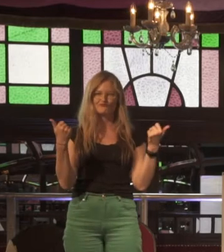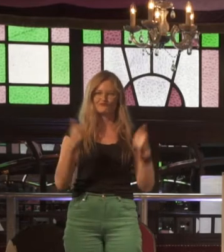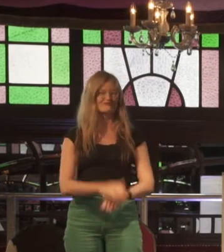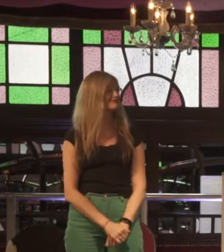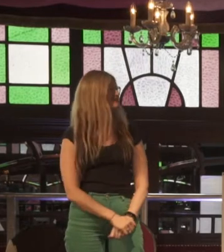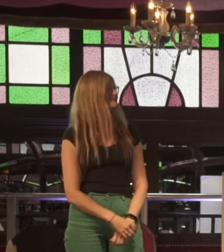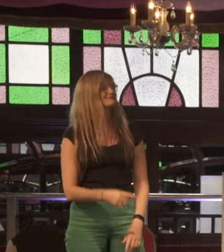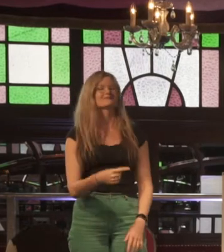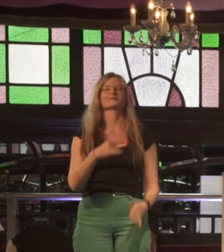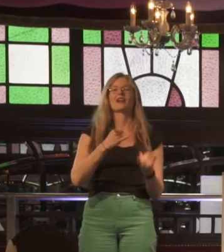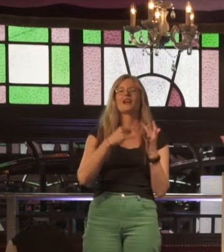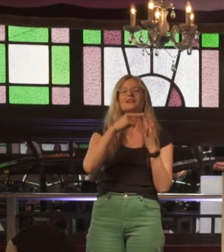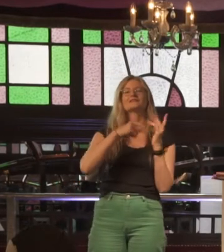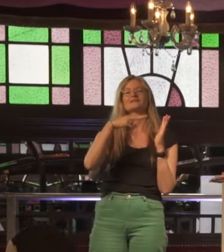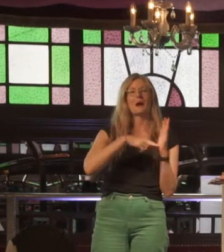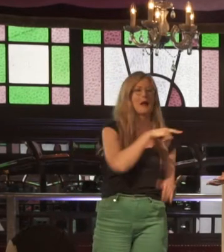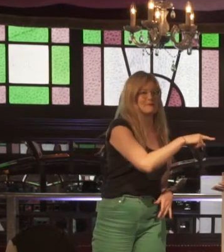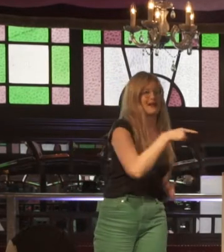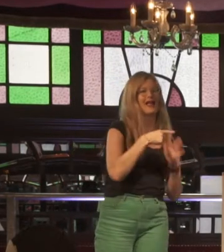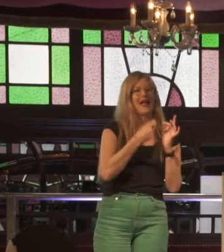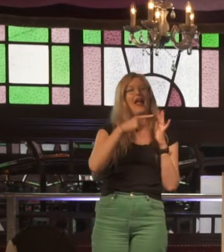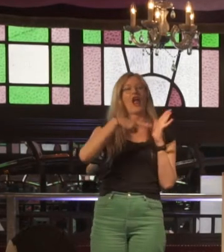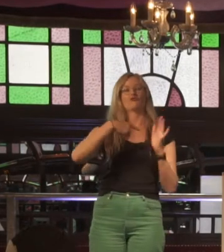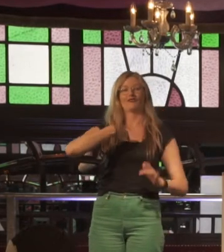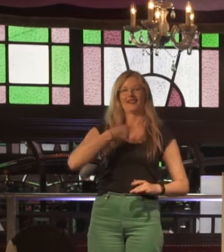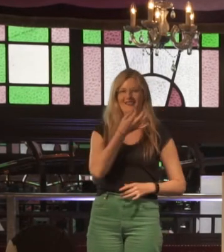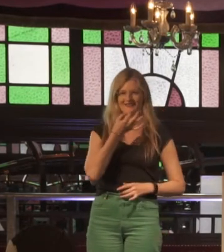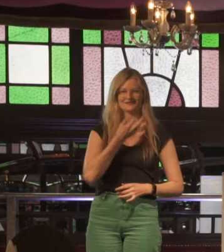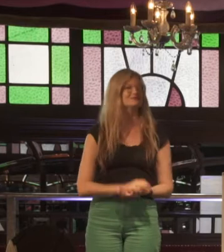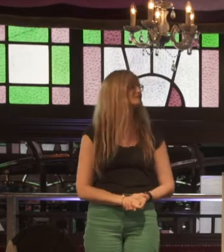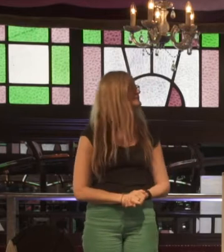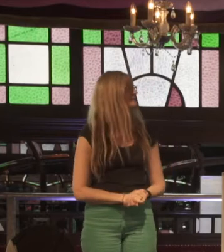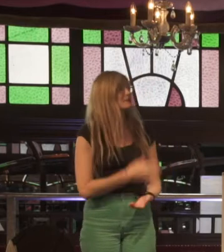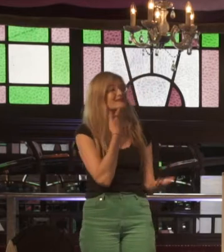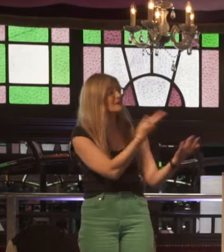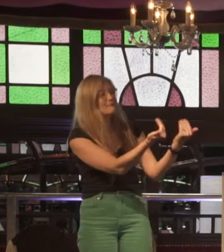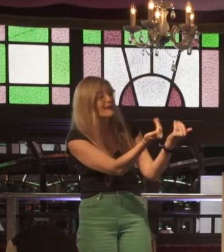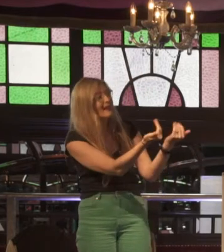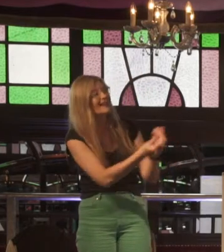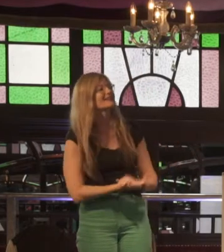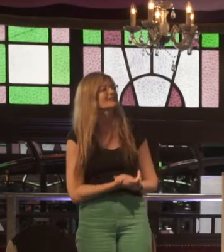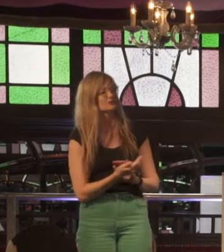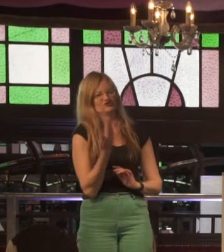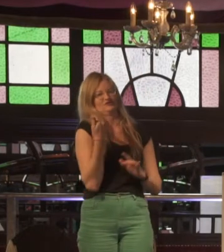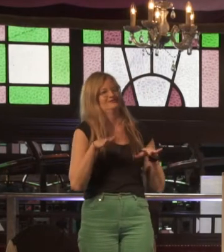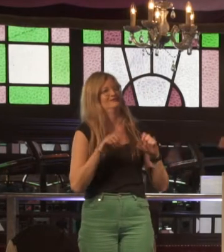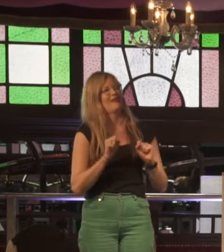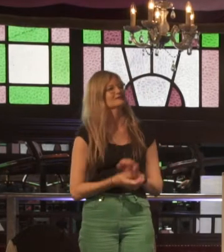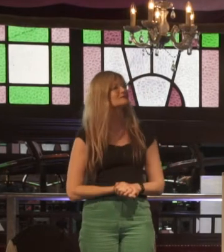I'm Simon. This is Erin. Please, just come in. Come in, come in. We've just started.